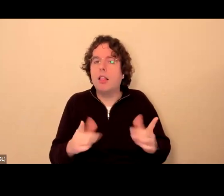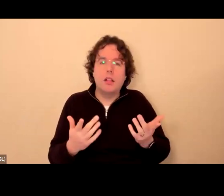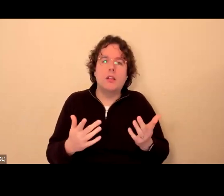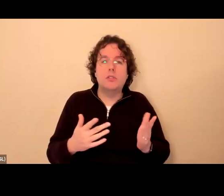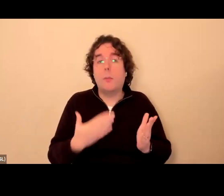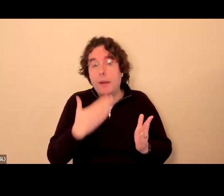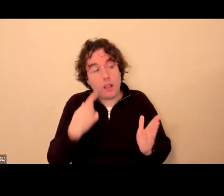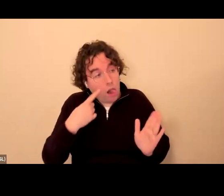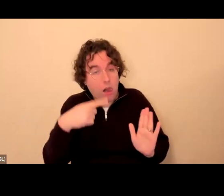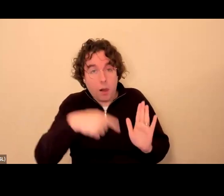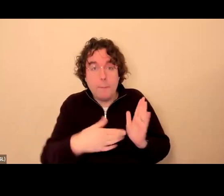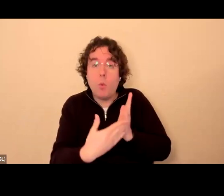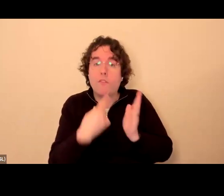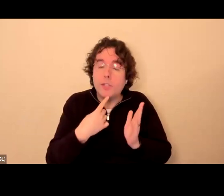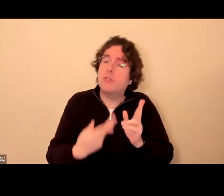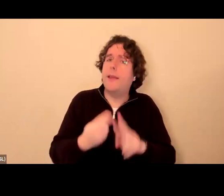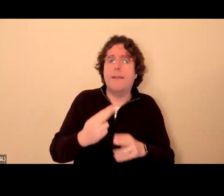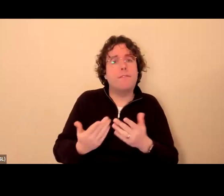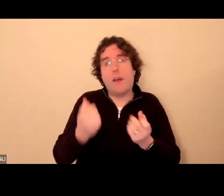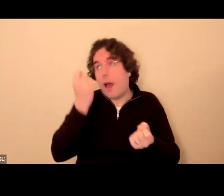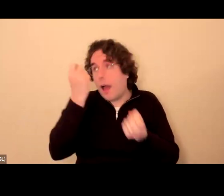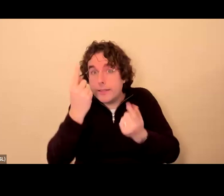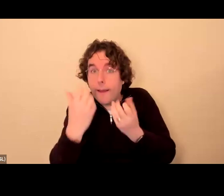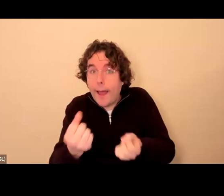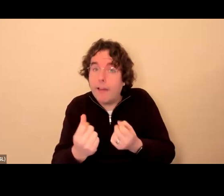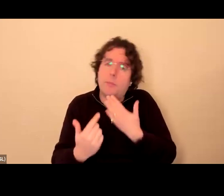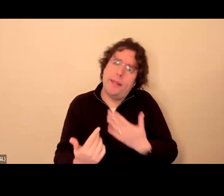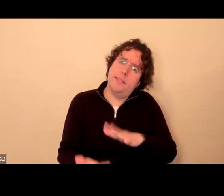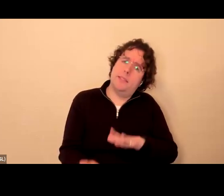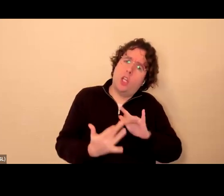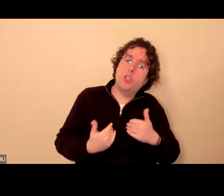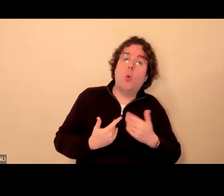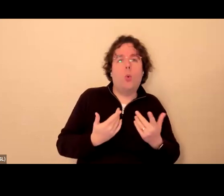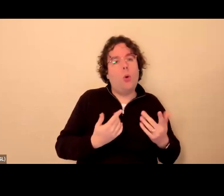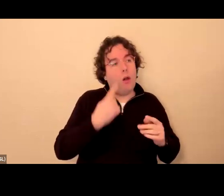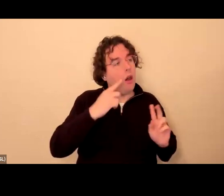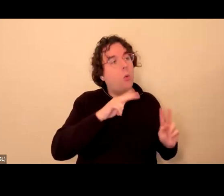you have ideas or as Helen said, keep an eye on our socials for more specific requests.